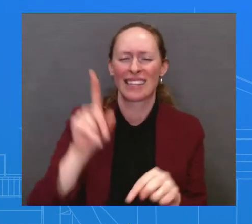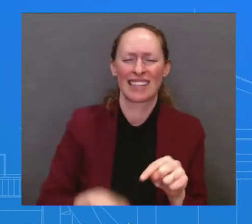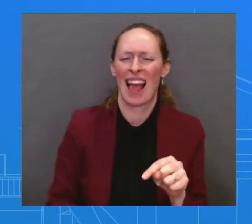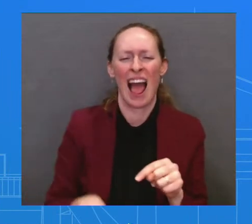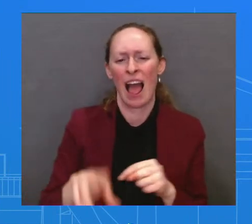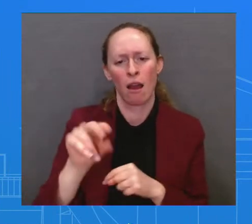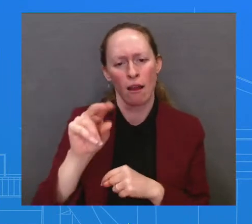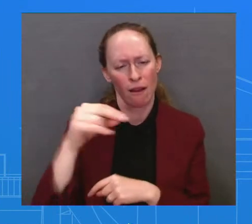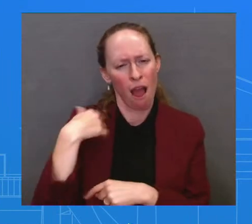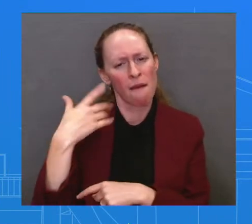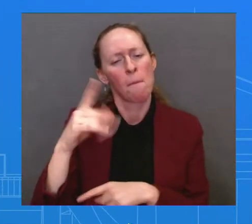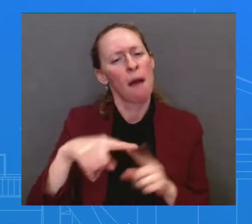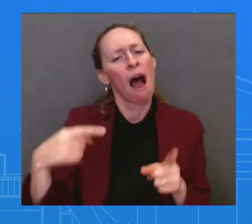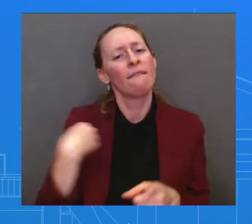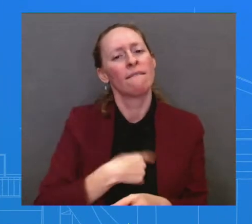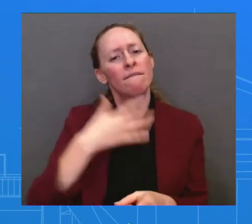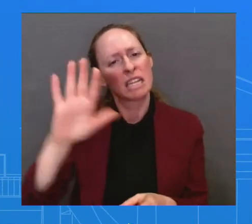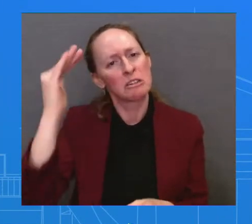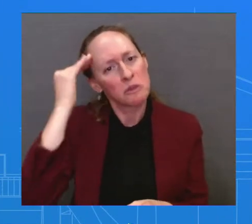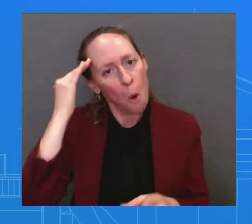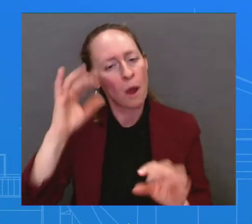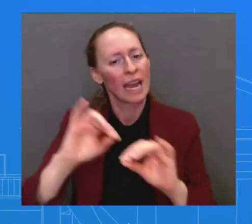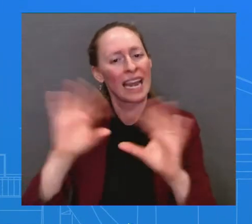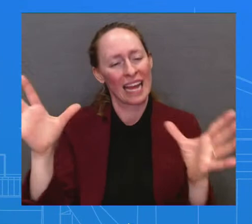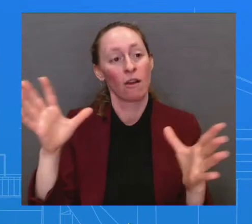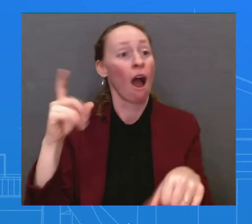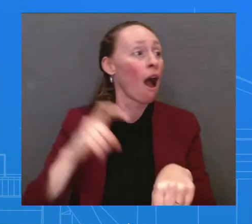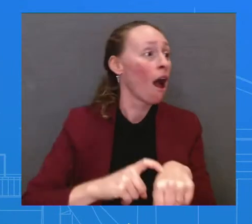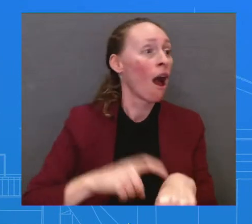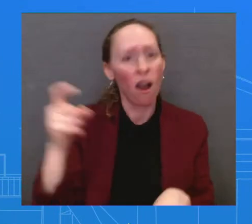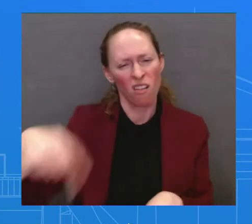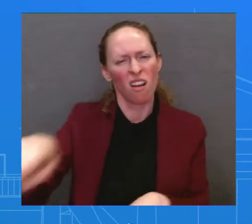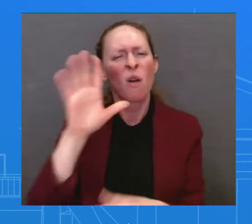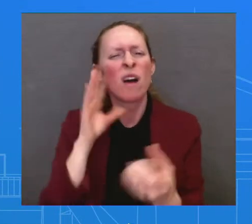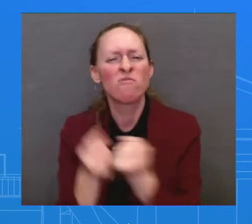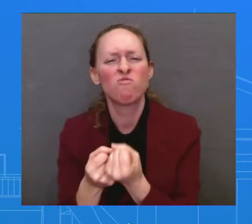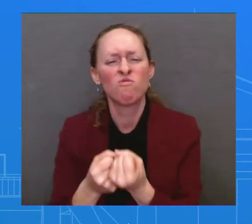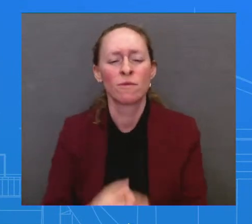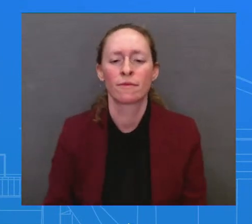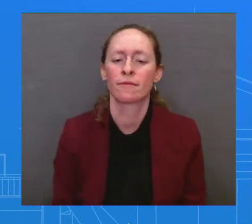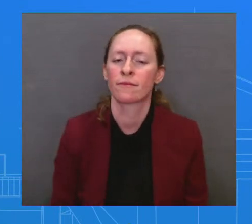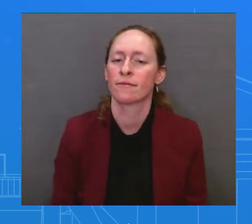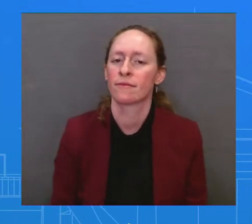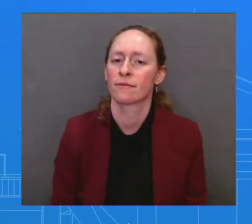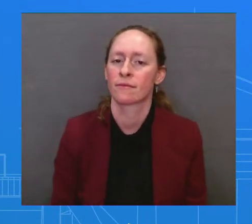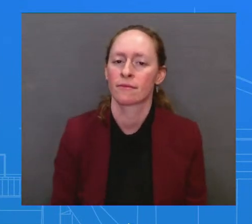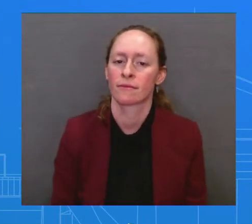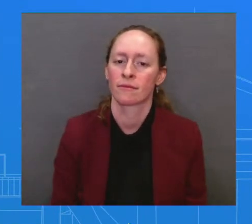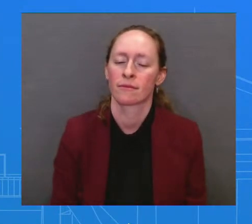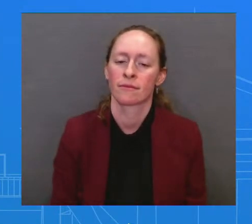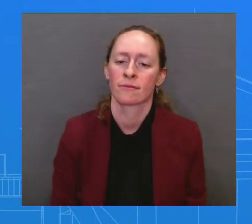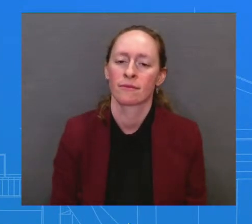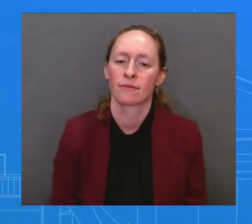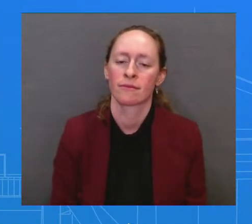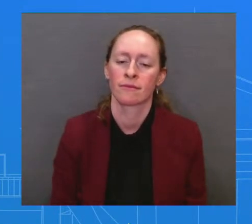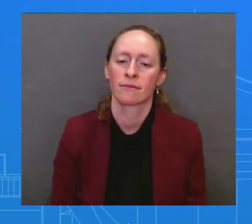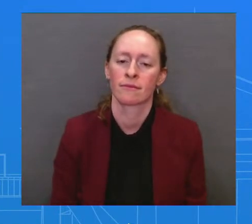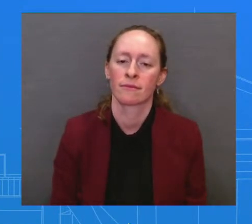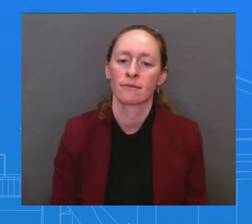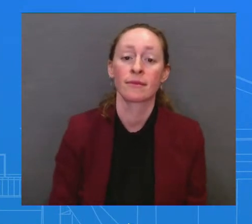when we talk about Canada, there's an issue with Mexico today because AMLO suggested he's not coming to APEC in November